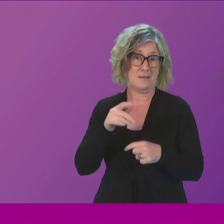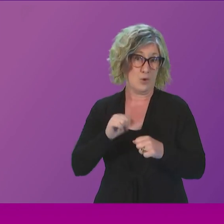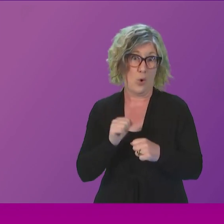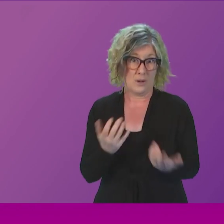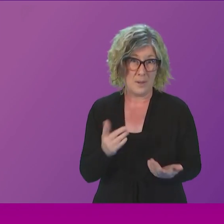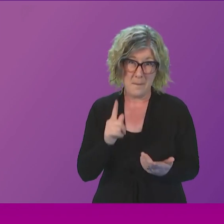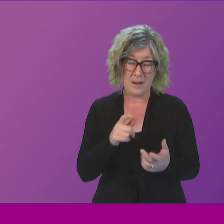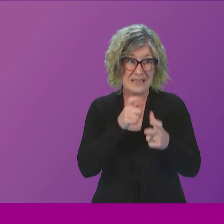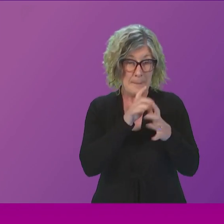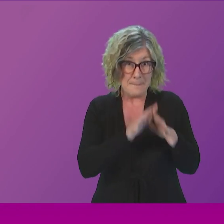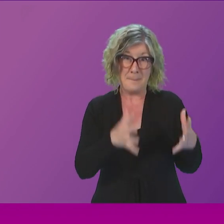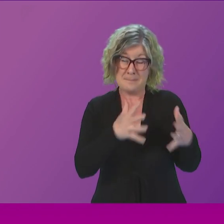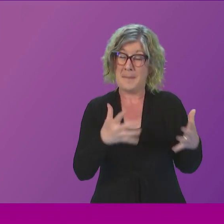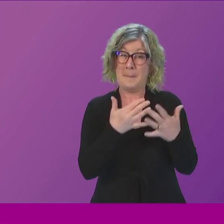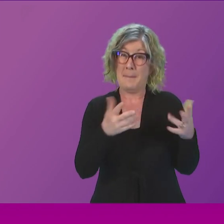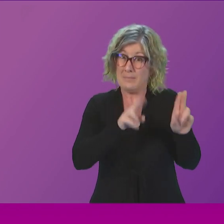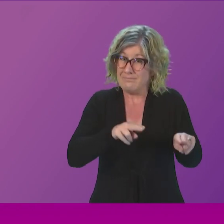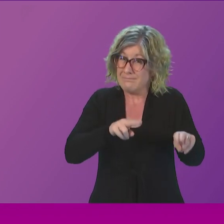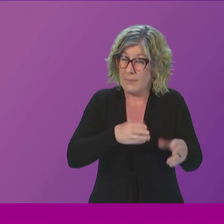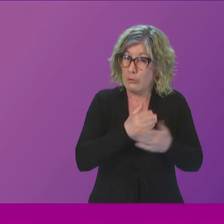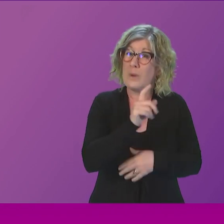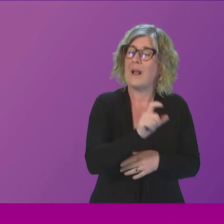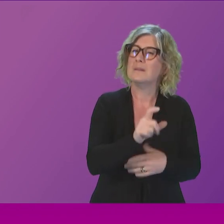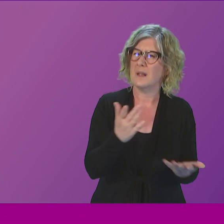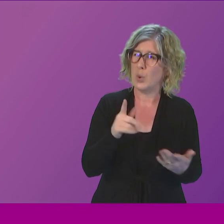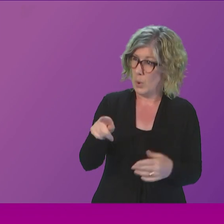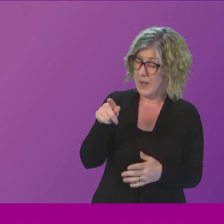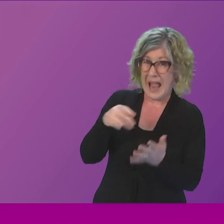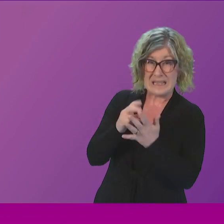After 16 years of Scottish National Party Government, why is there no oncologist available